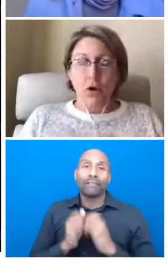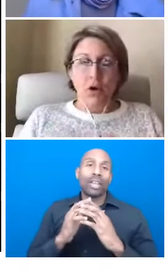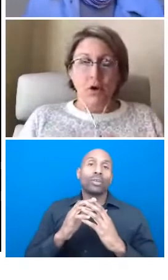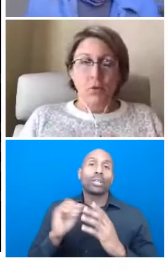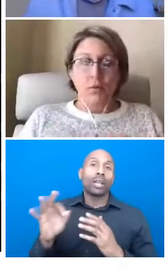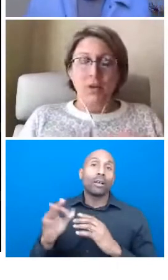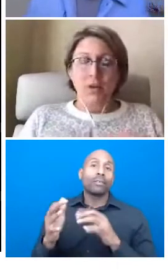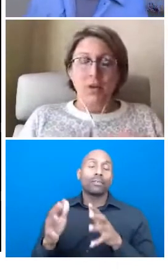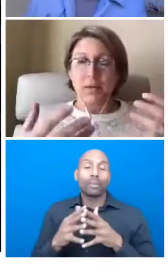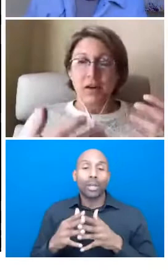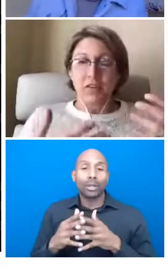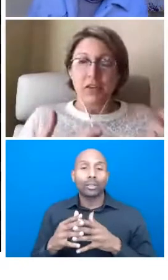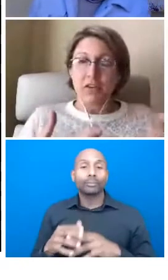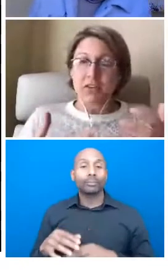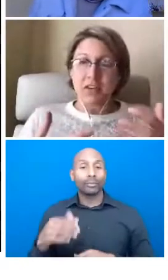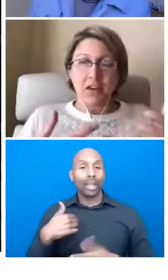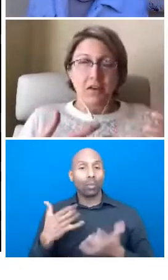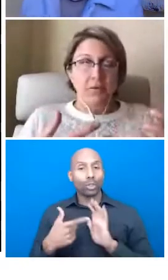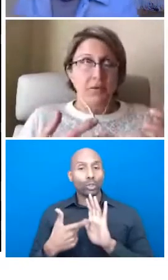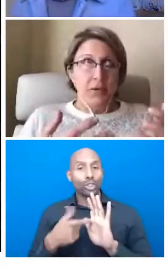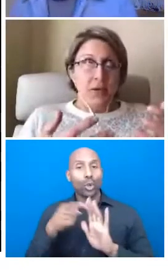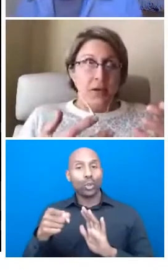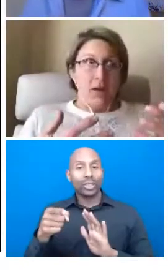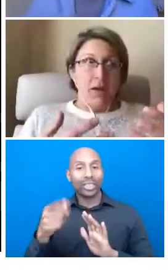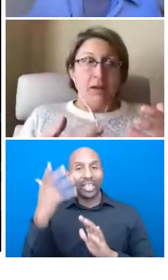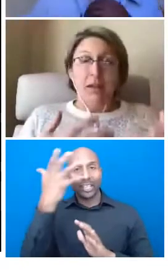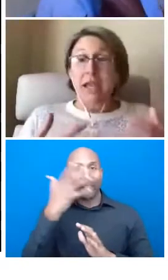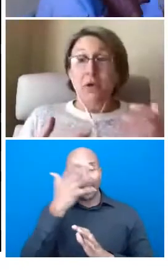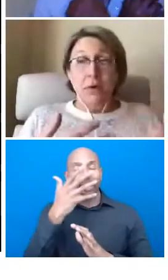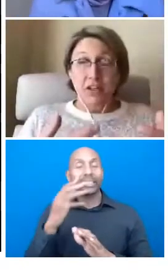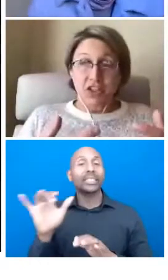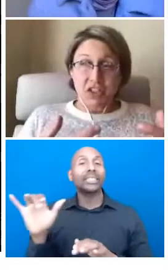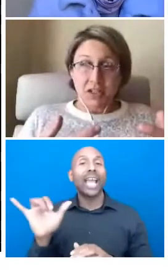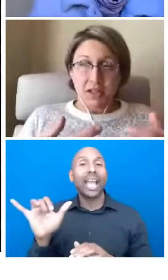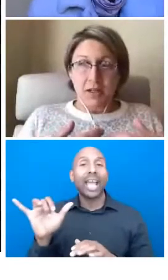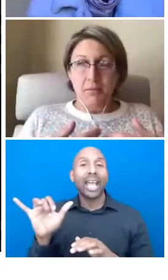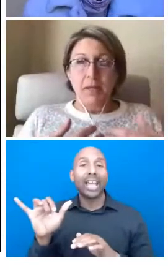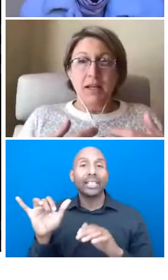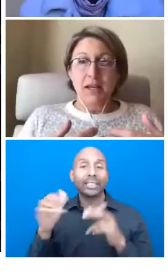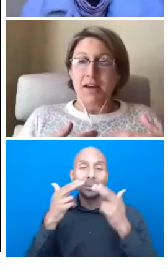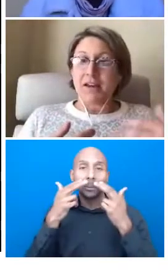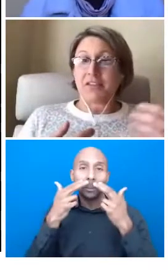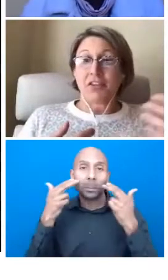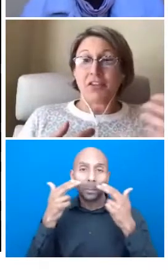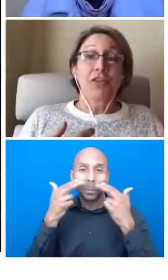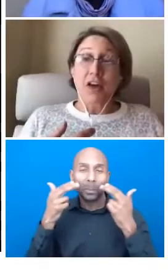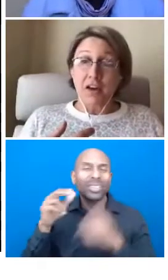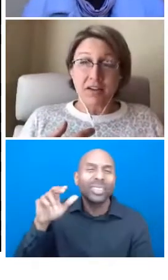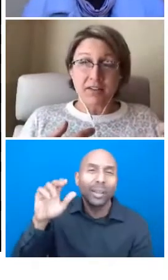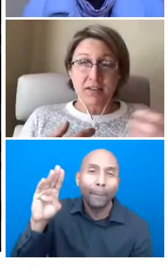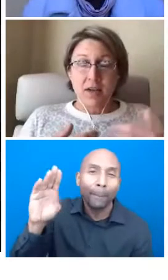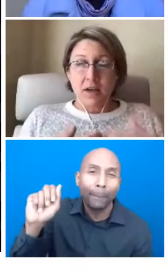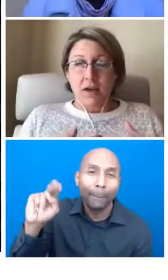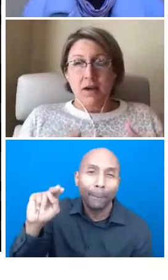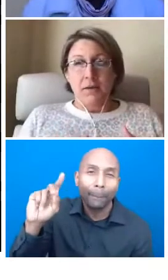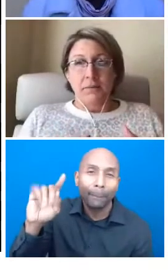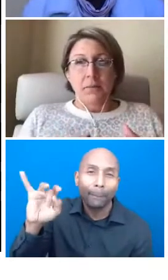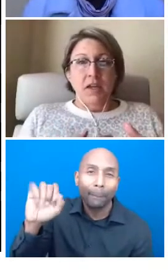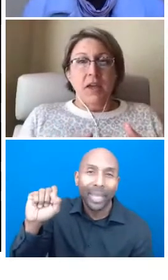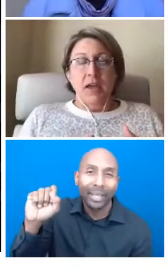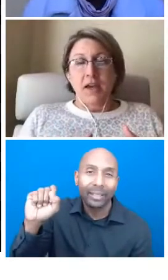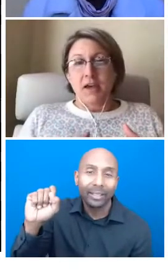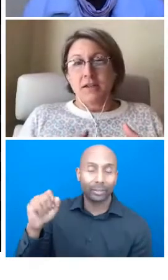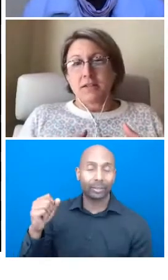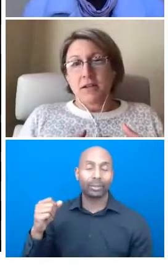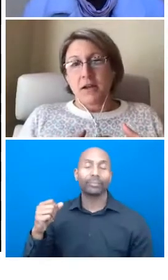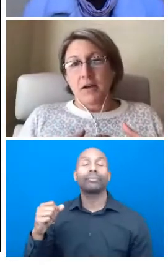Or when we talk about the use of language in media, they're thugs.